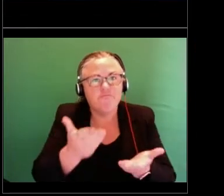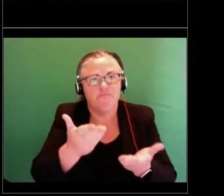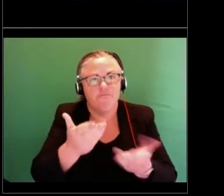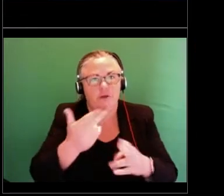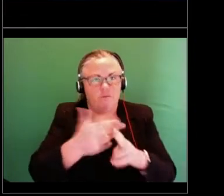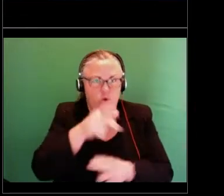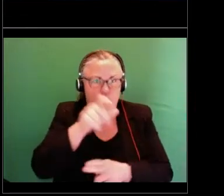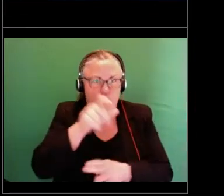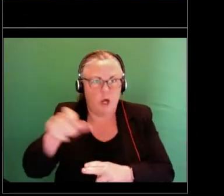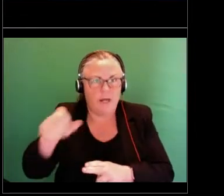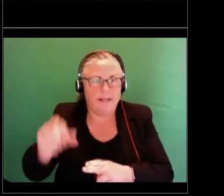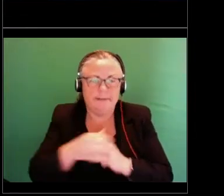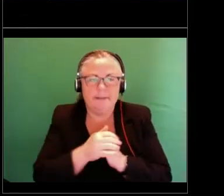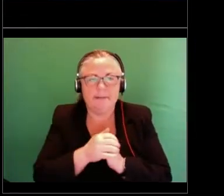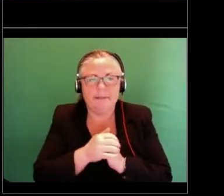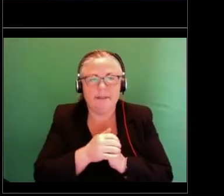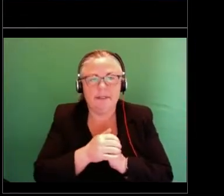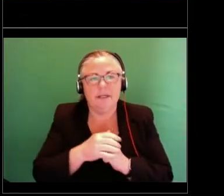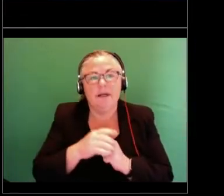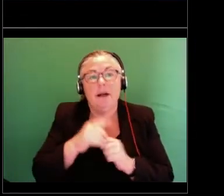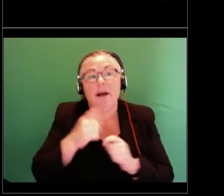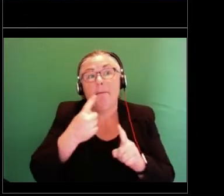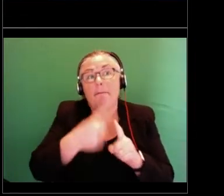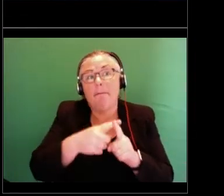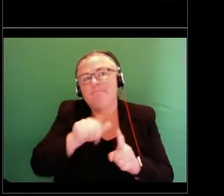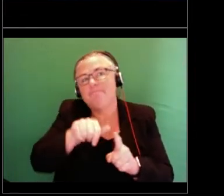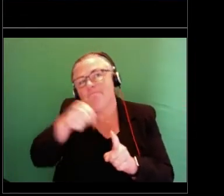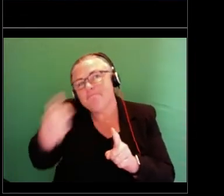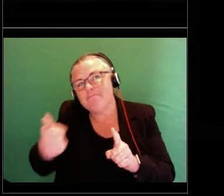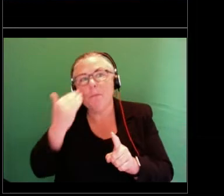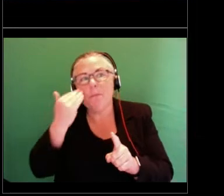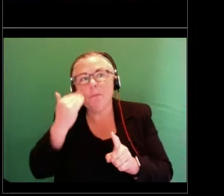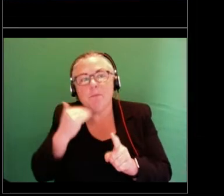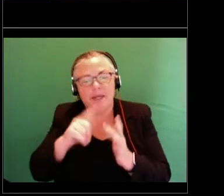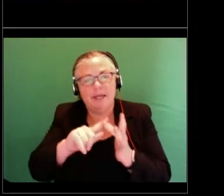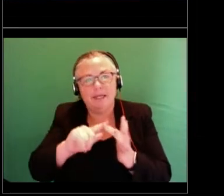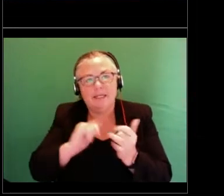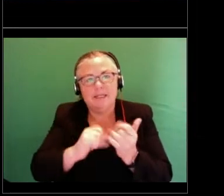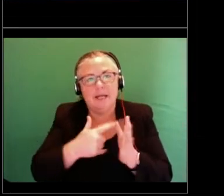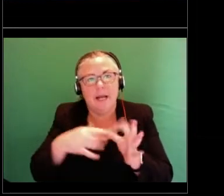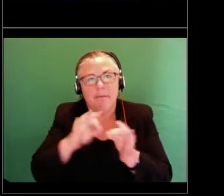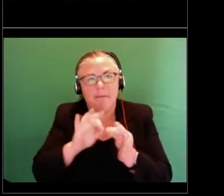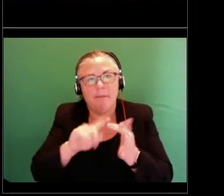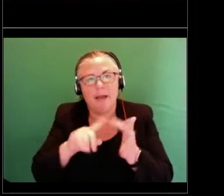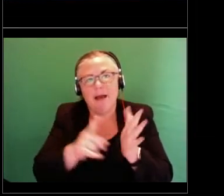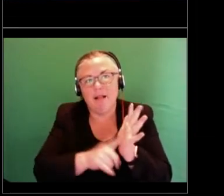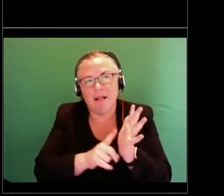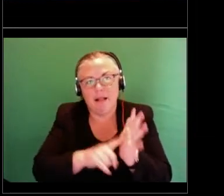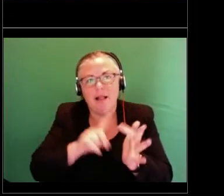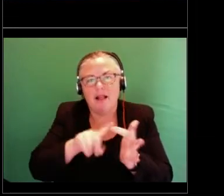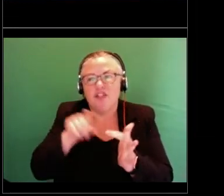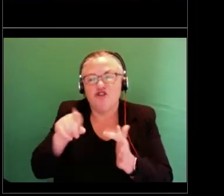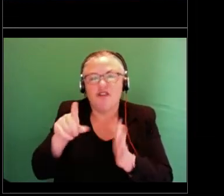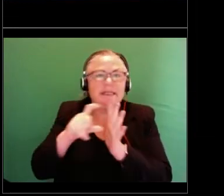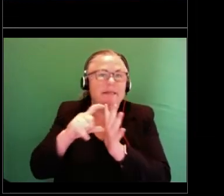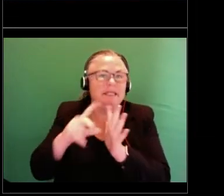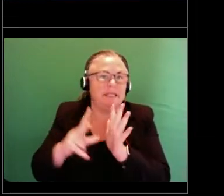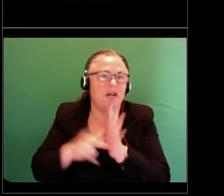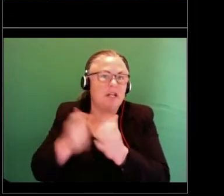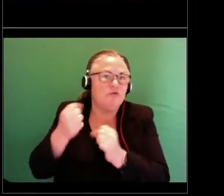Court post-COVID is a lot different to what it was pre-COVID, as I'm sure a lot of you